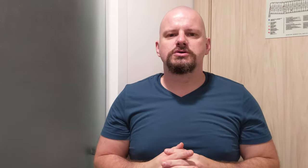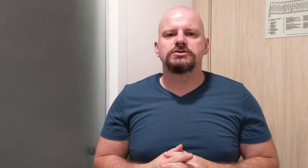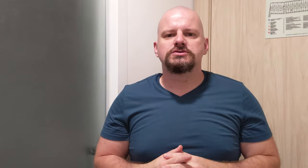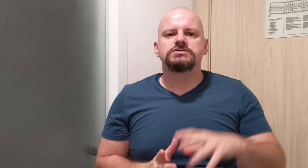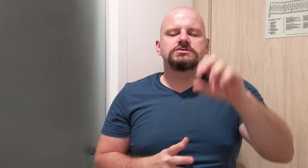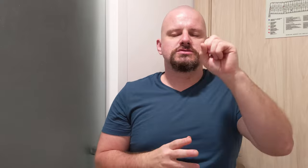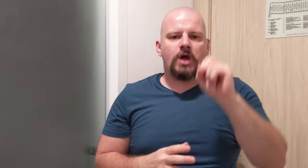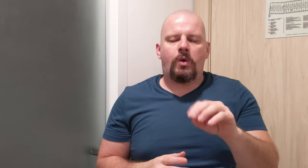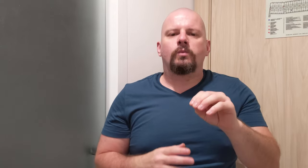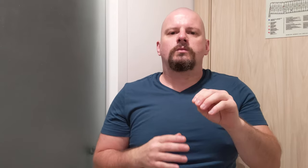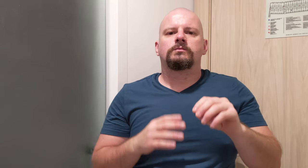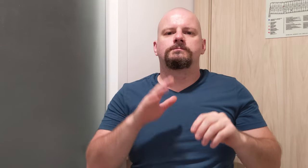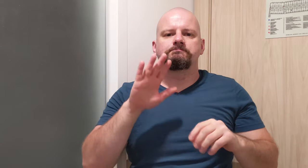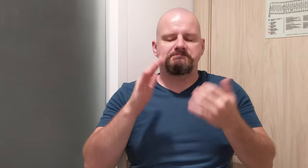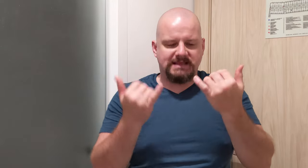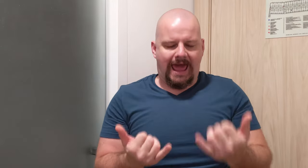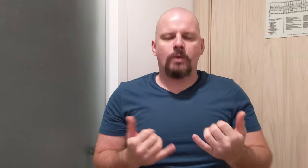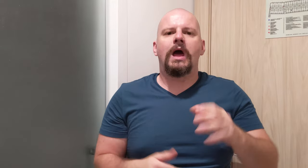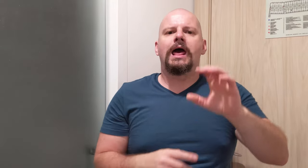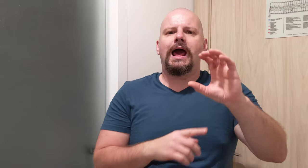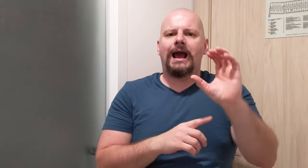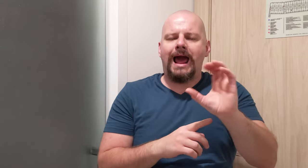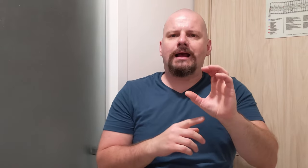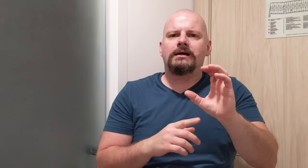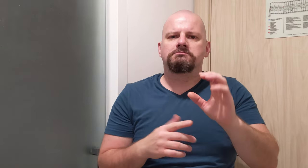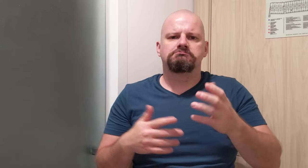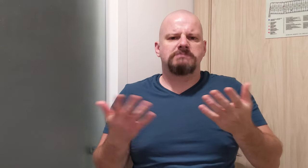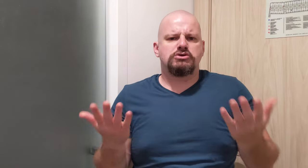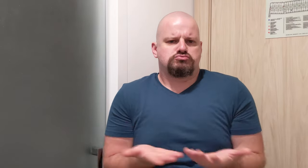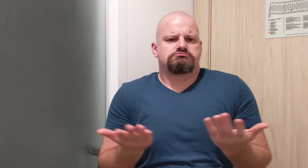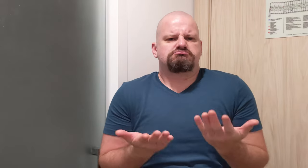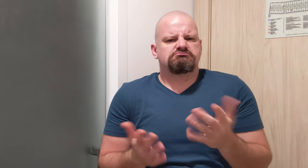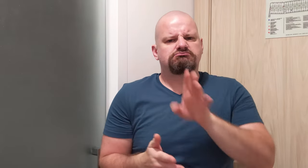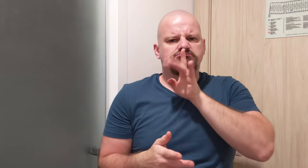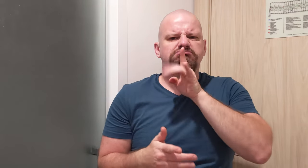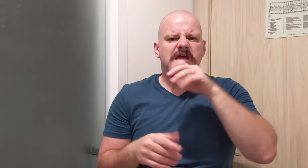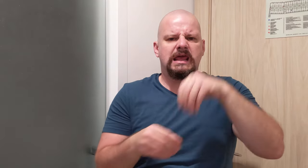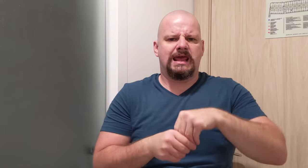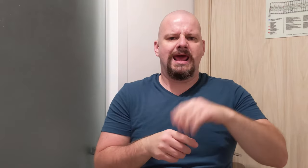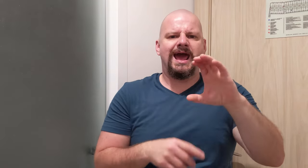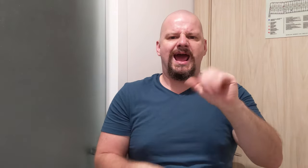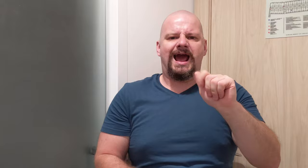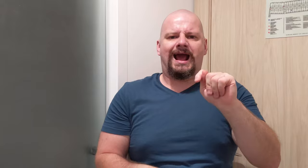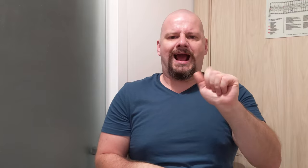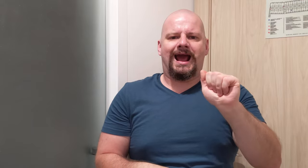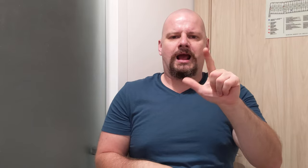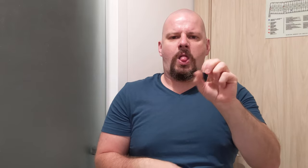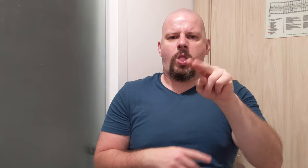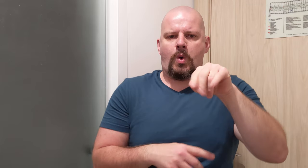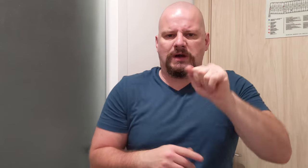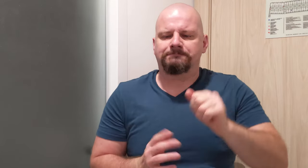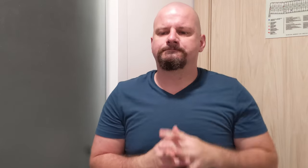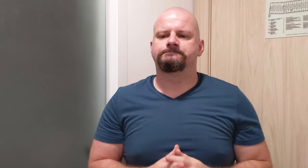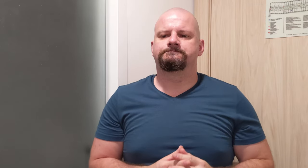Now, Catalan is mainly spoken in Catalonia.